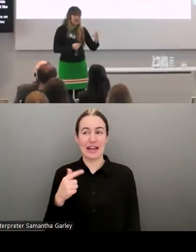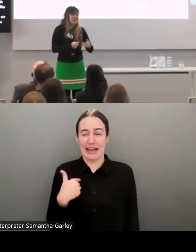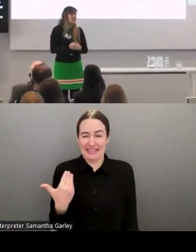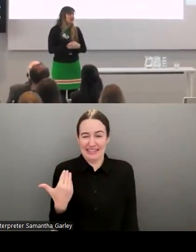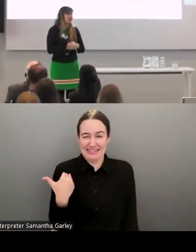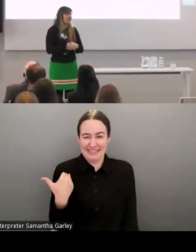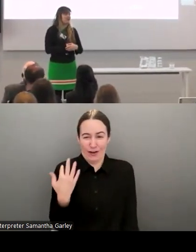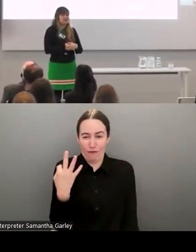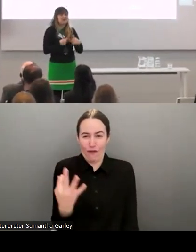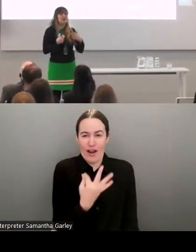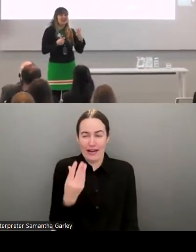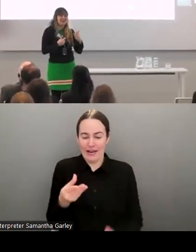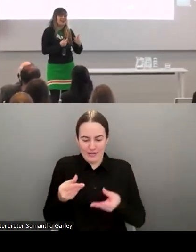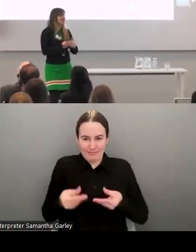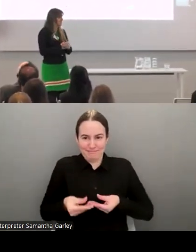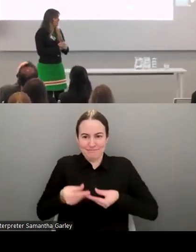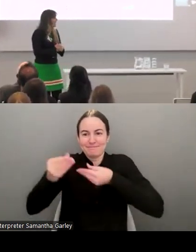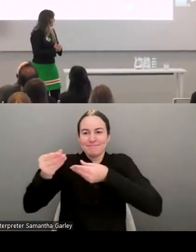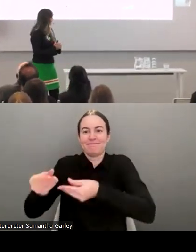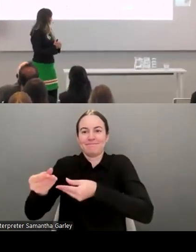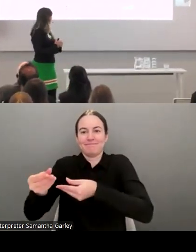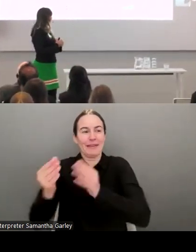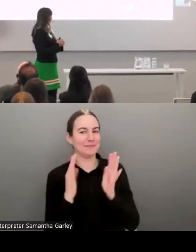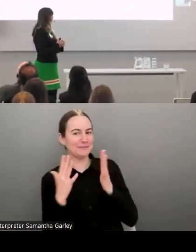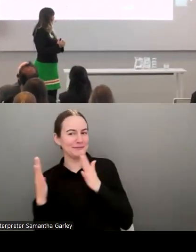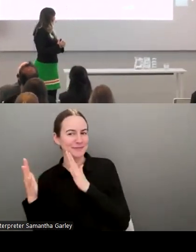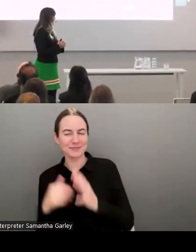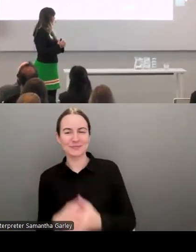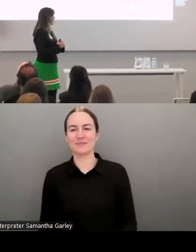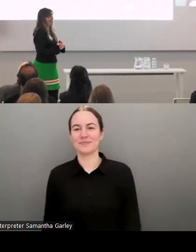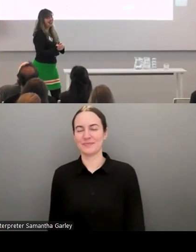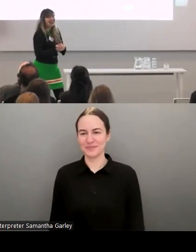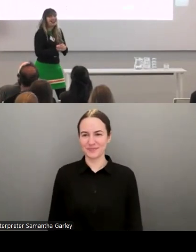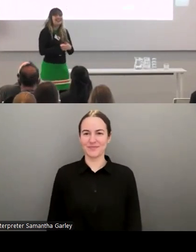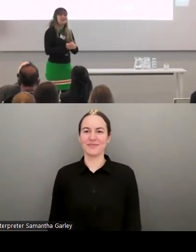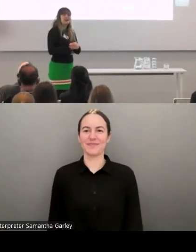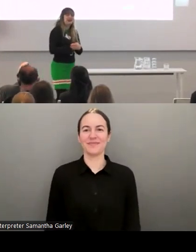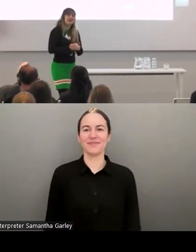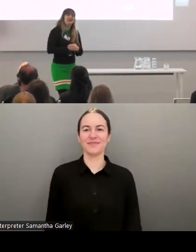So now I'm just waiting. Yeah. And I did my PhD